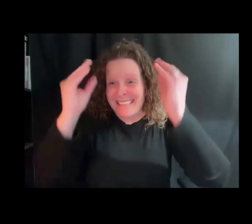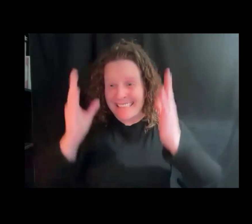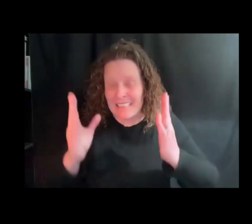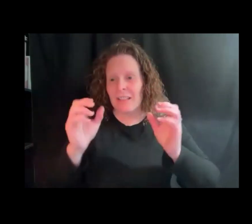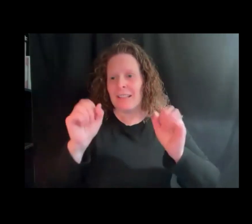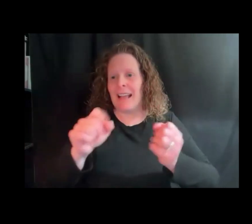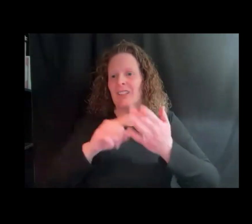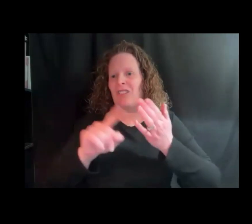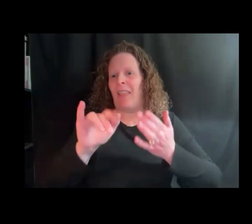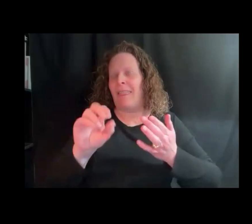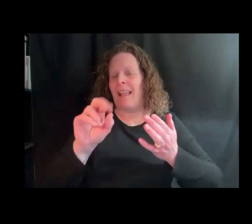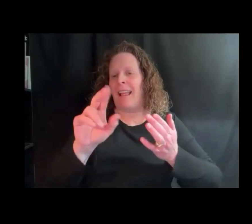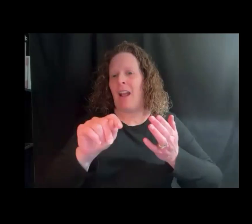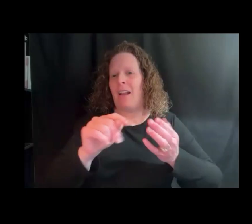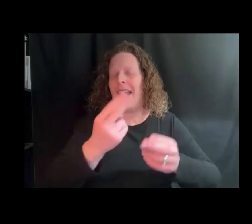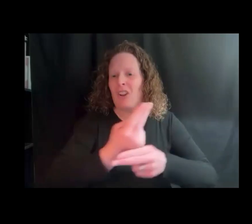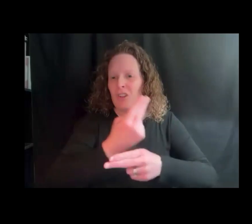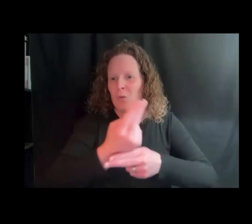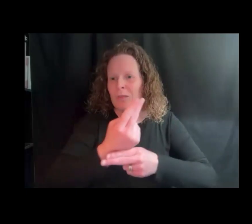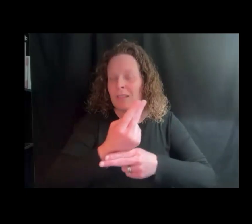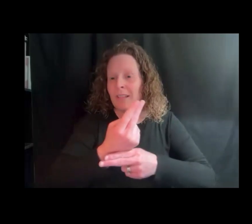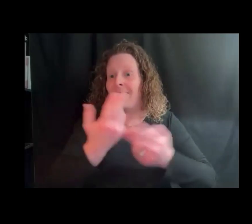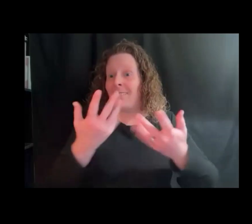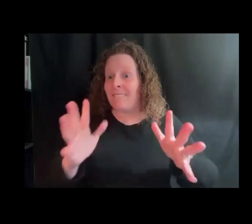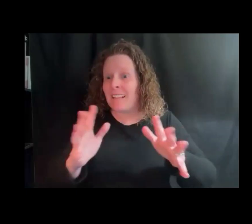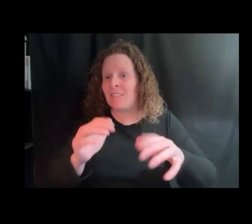and they're ready. The teachers can go